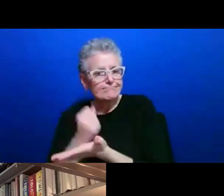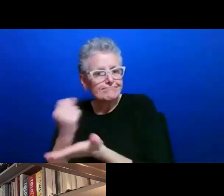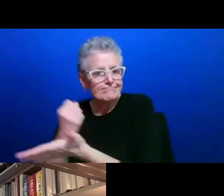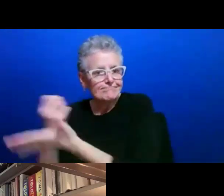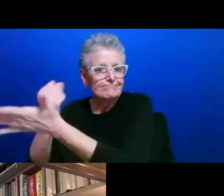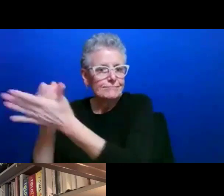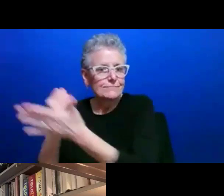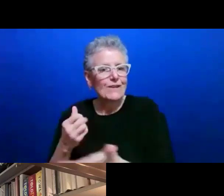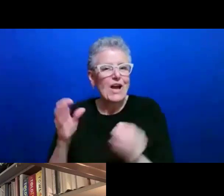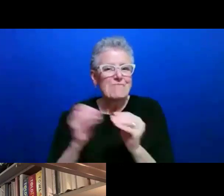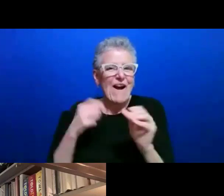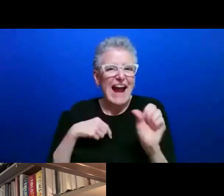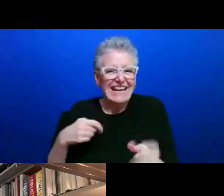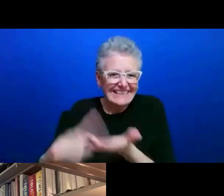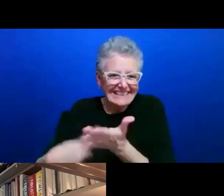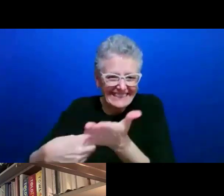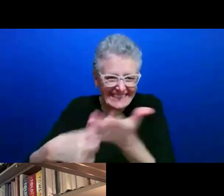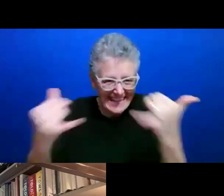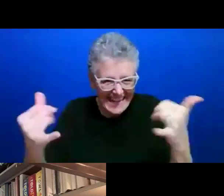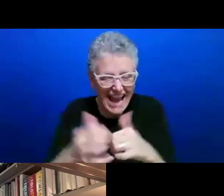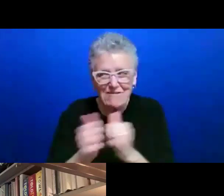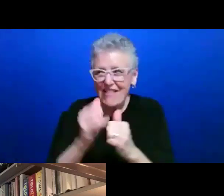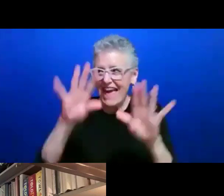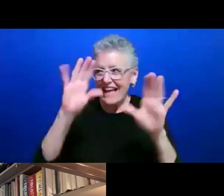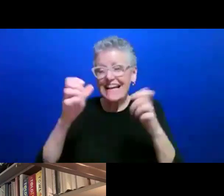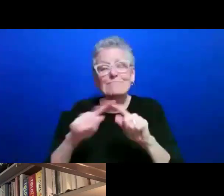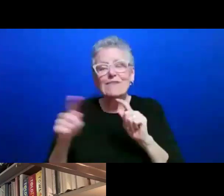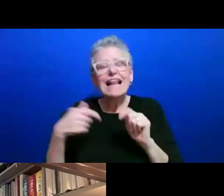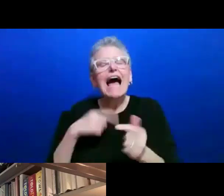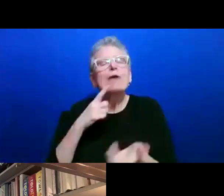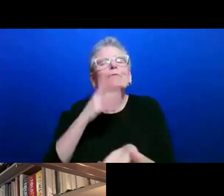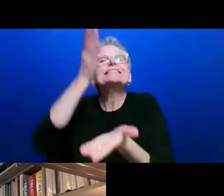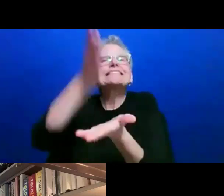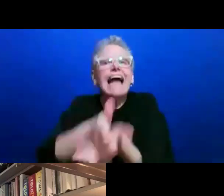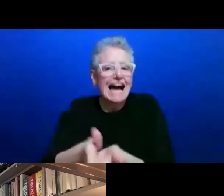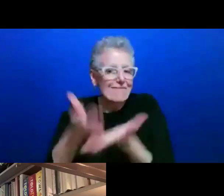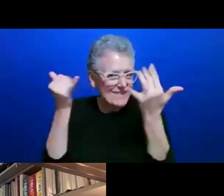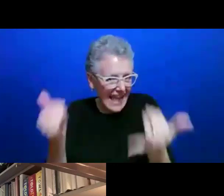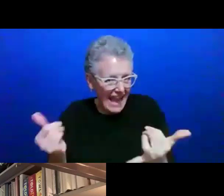we could talk about right now with that class, but I will stop there.